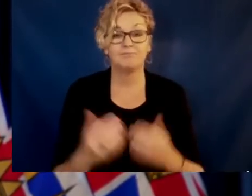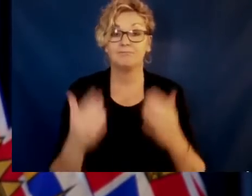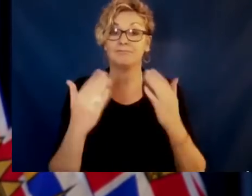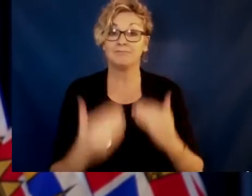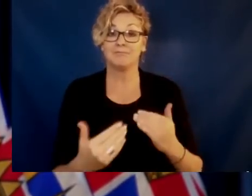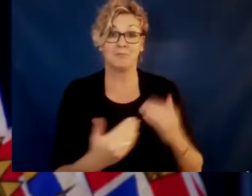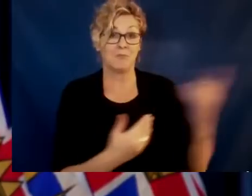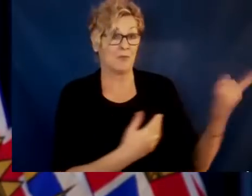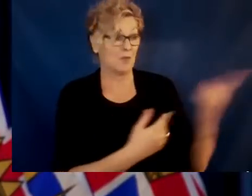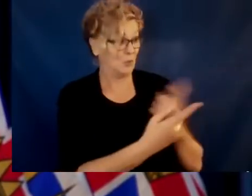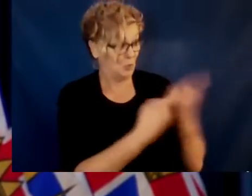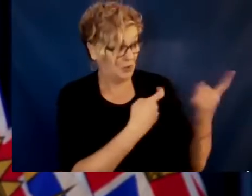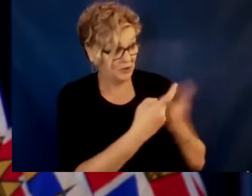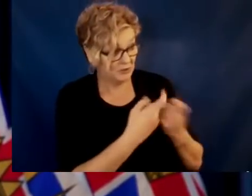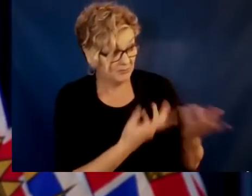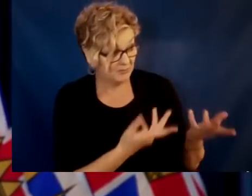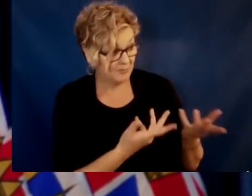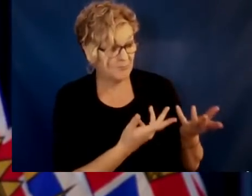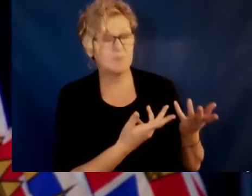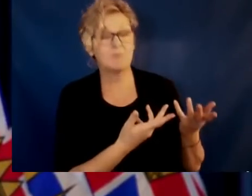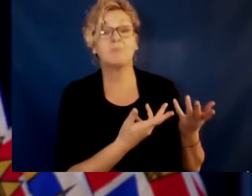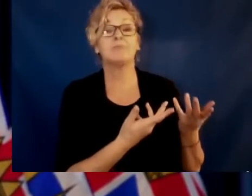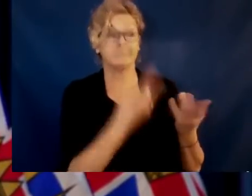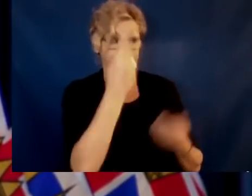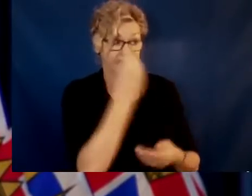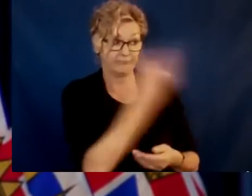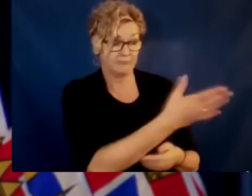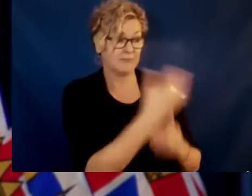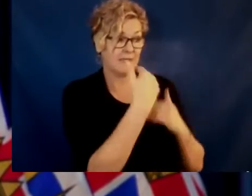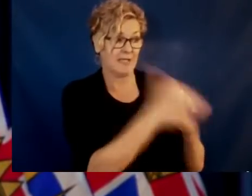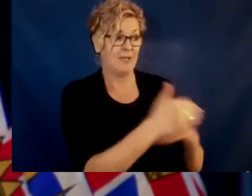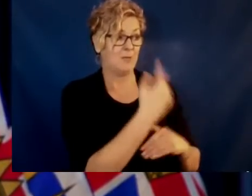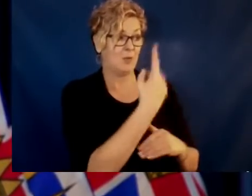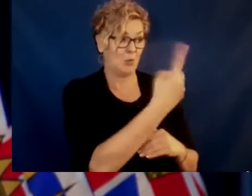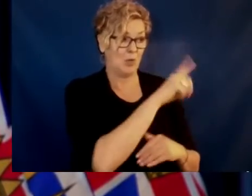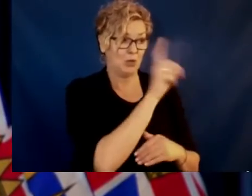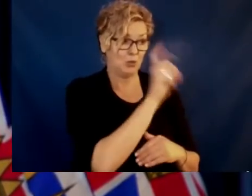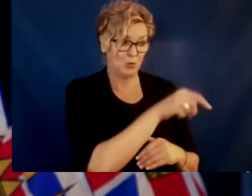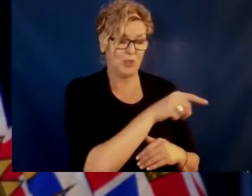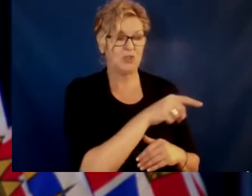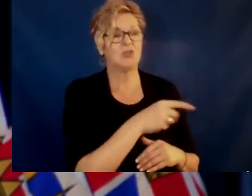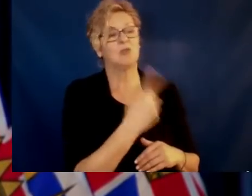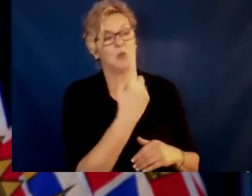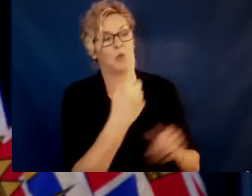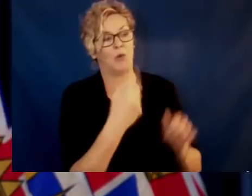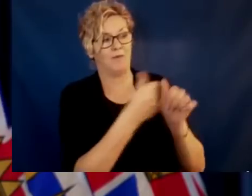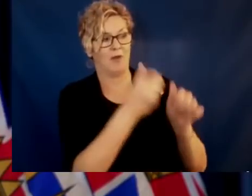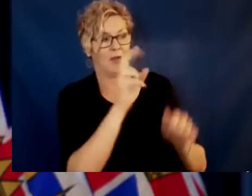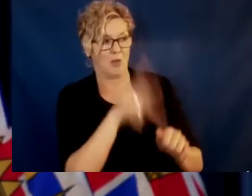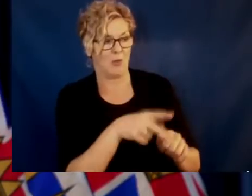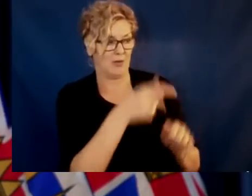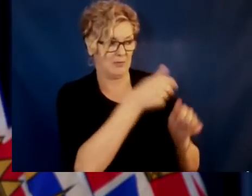Please take your phone off mute. You will not be audible until your name is called. First question is from